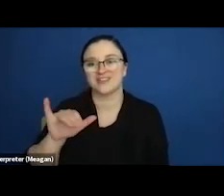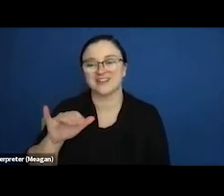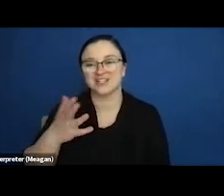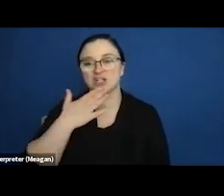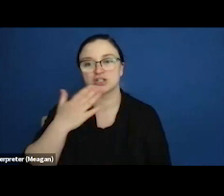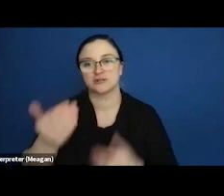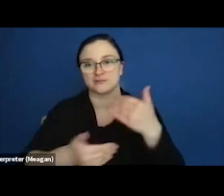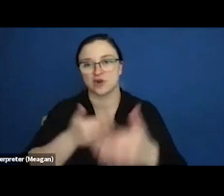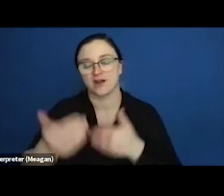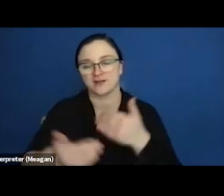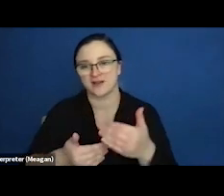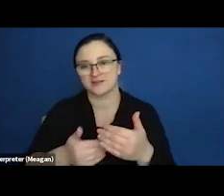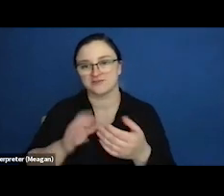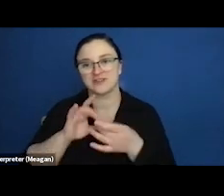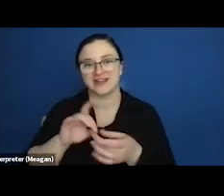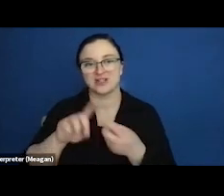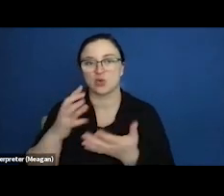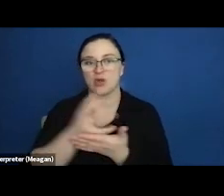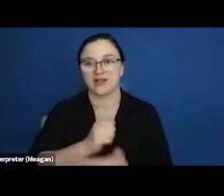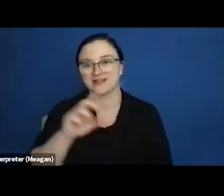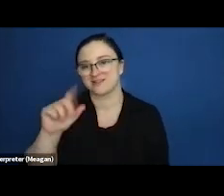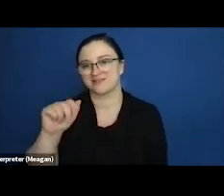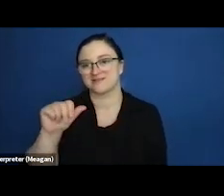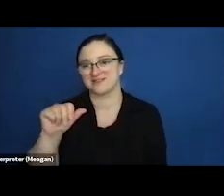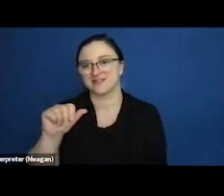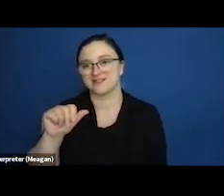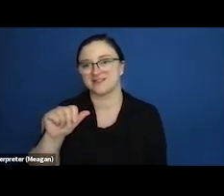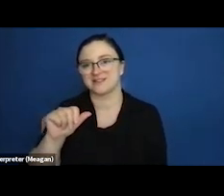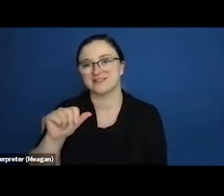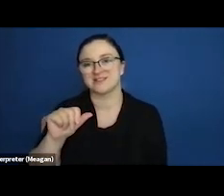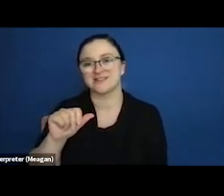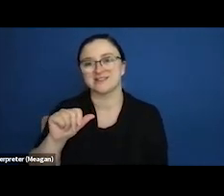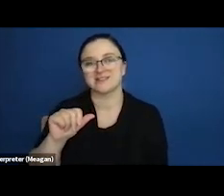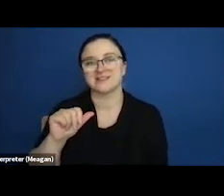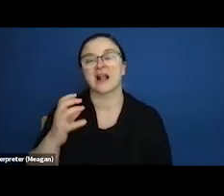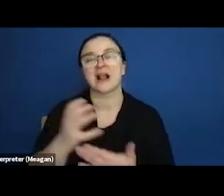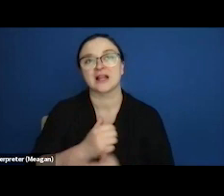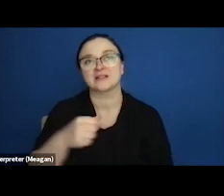in the means of collecting data. It's really important. Collecting qualitative data